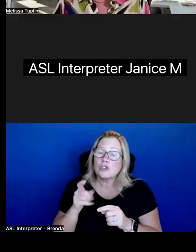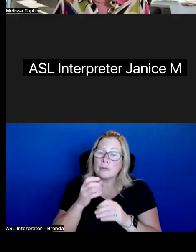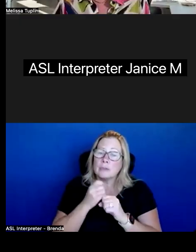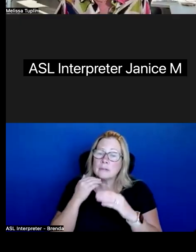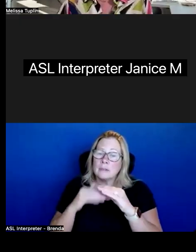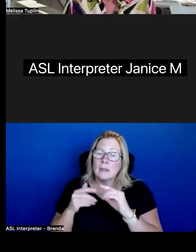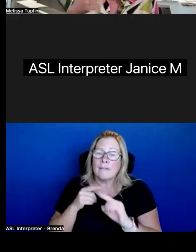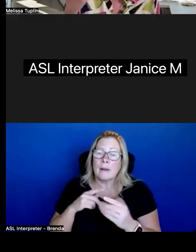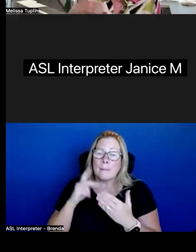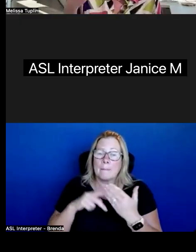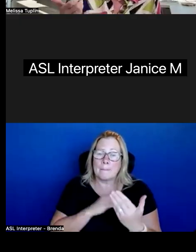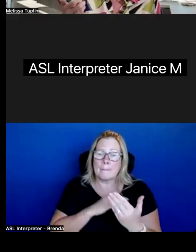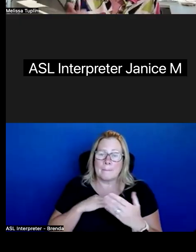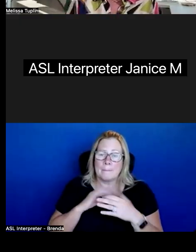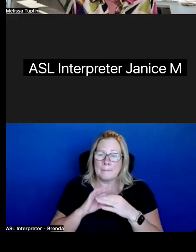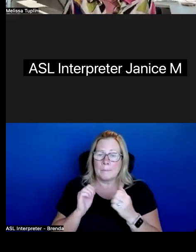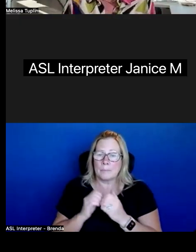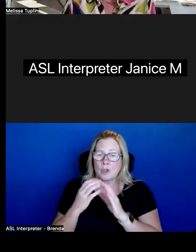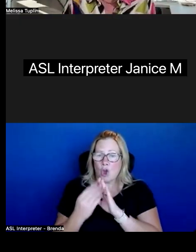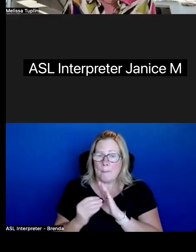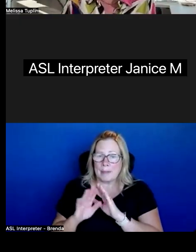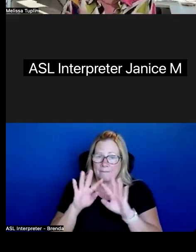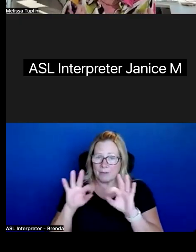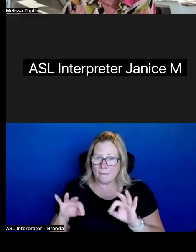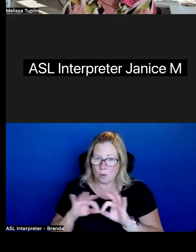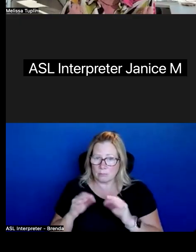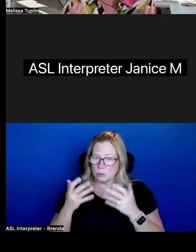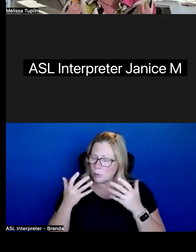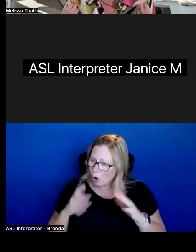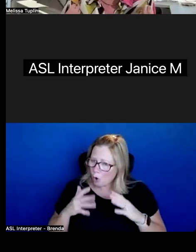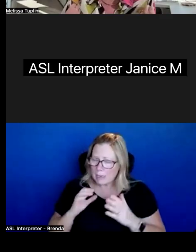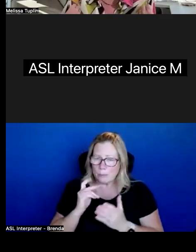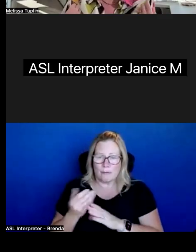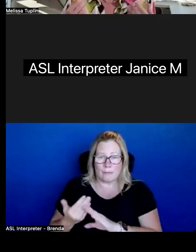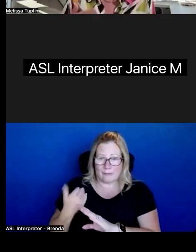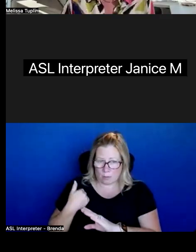staff with a copy of the forms that we already approved earlier this year,